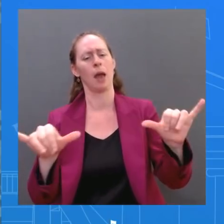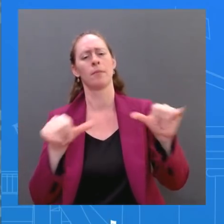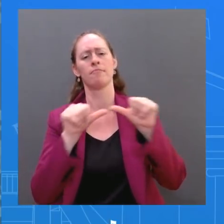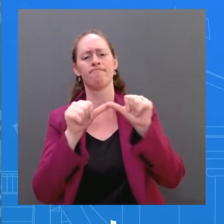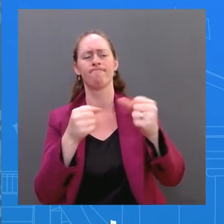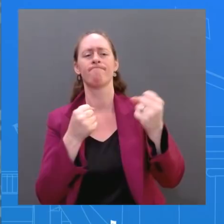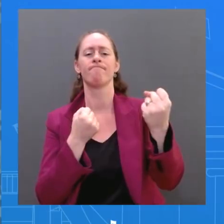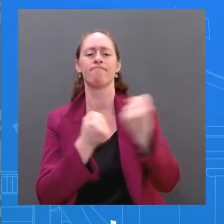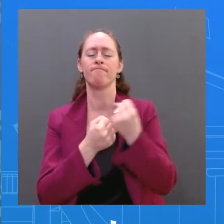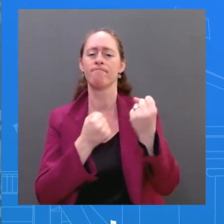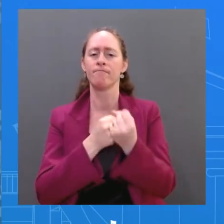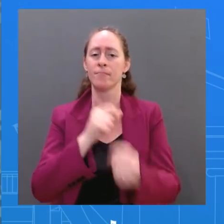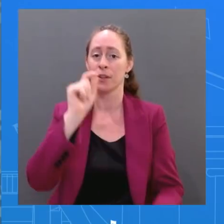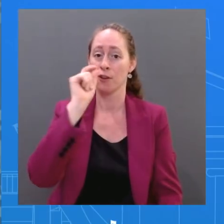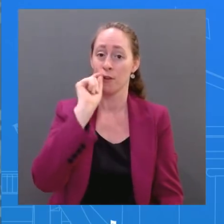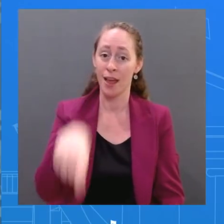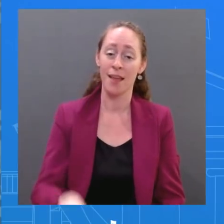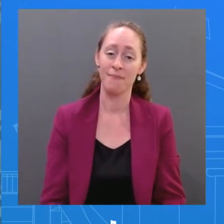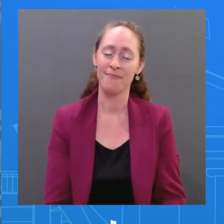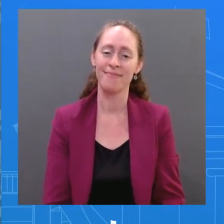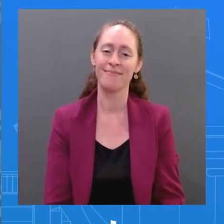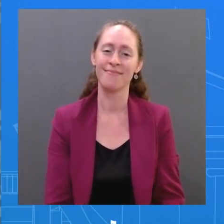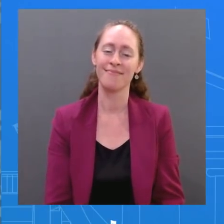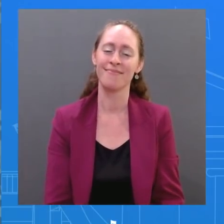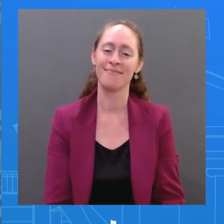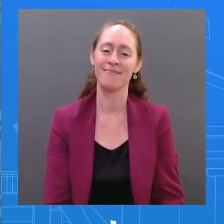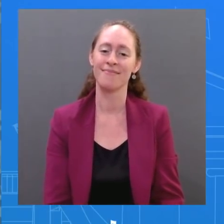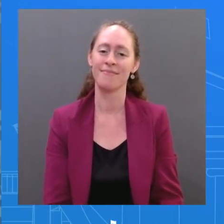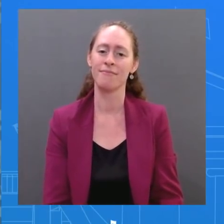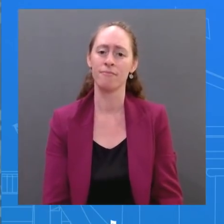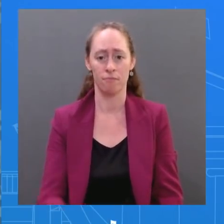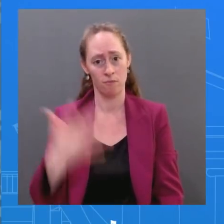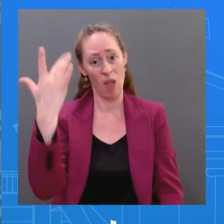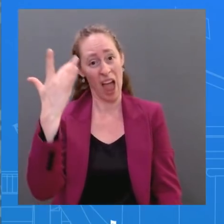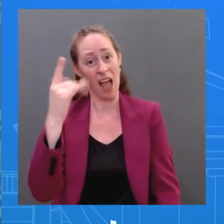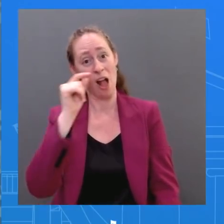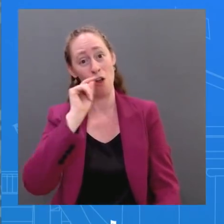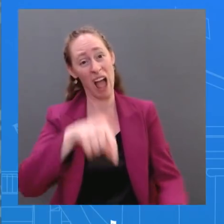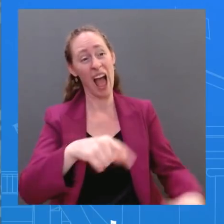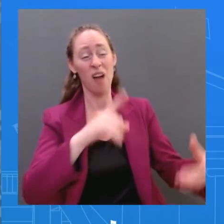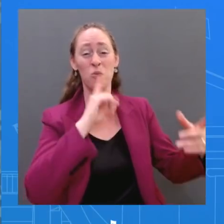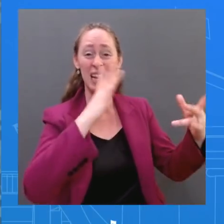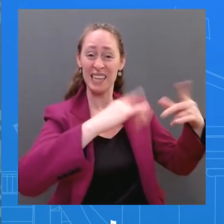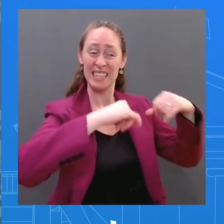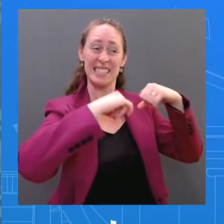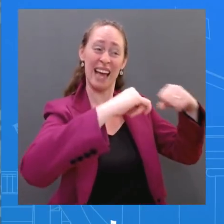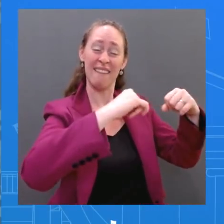to defend their democracy against Putin's brutal war. And so that is not going to change.